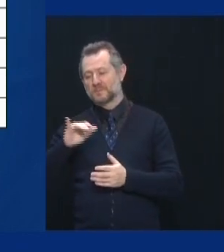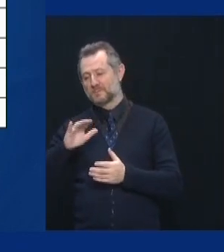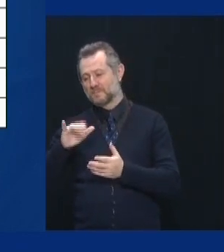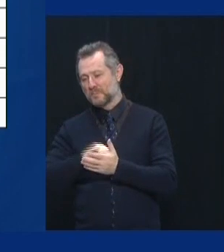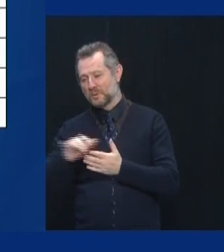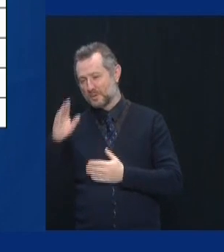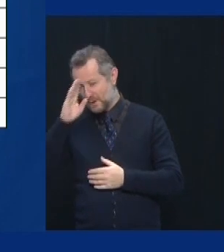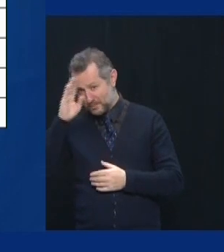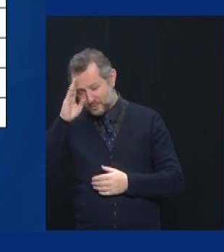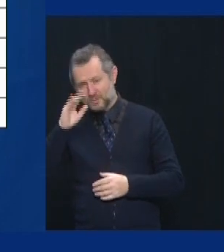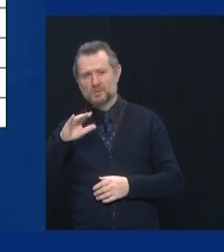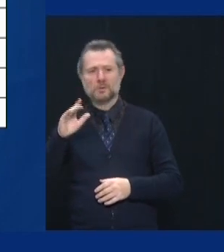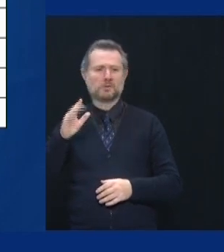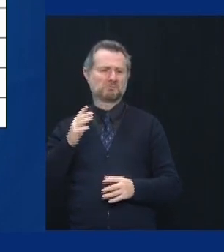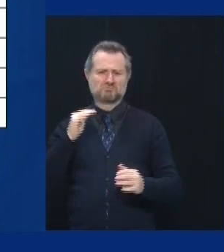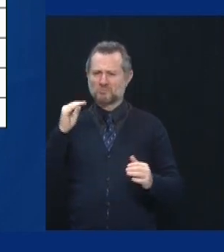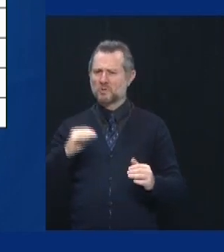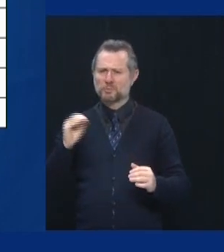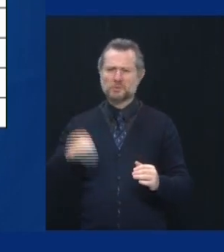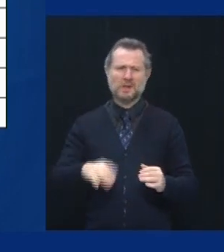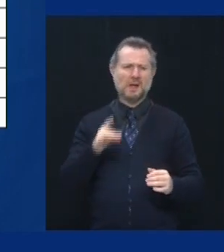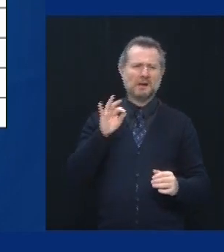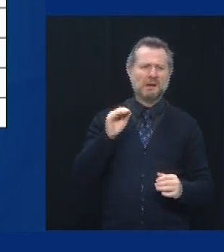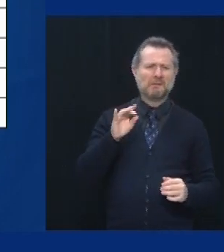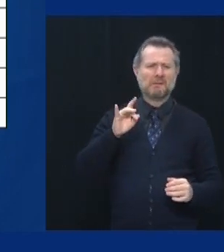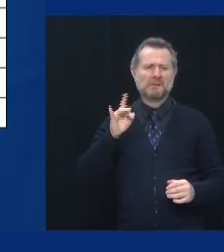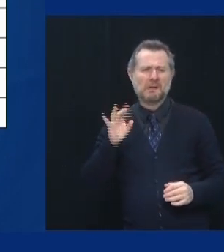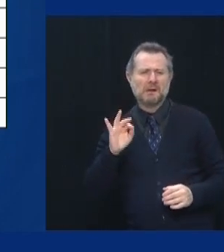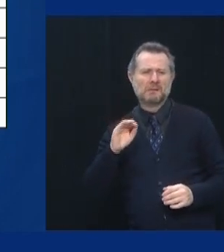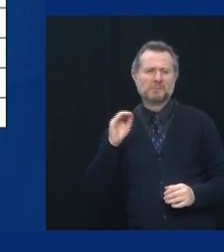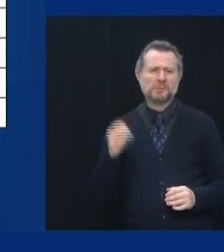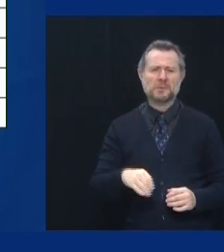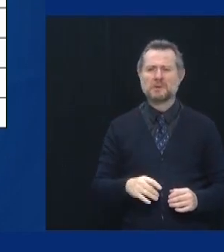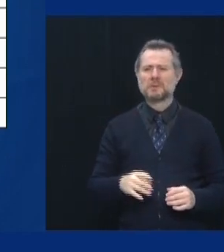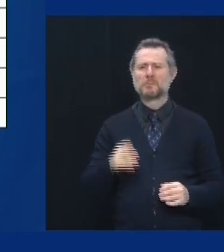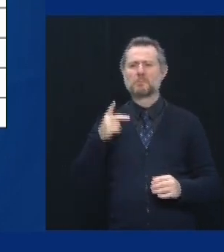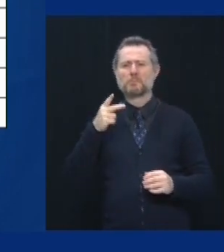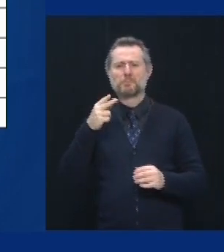JOB. NEW YORK PRESBY HOSPITAL,